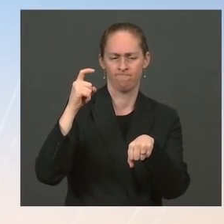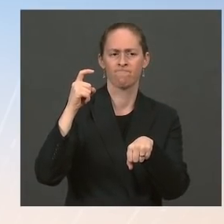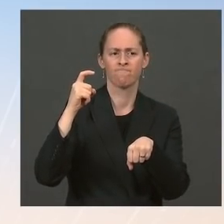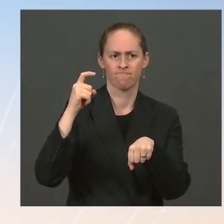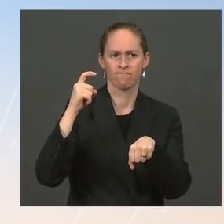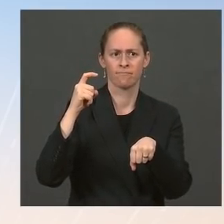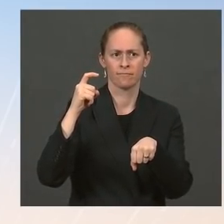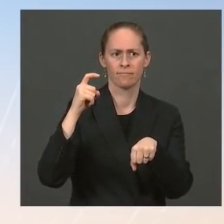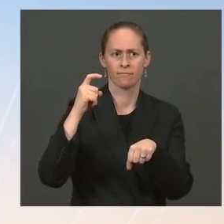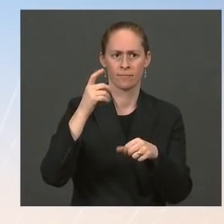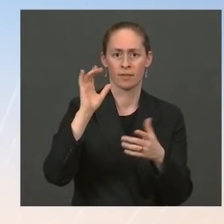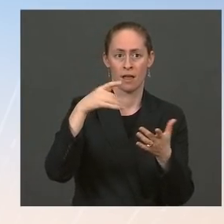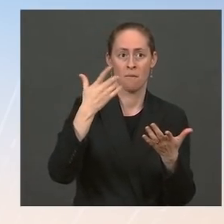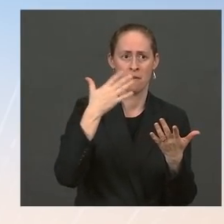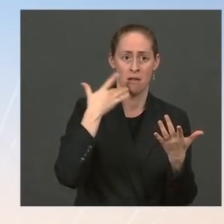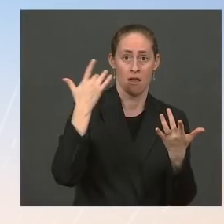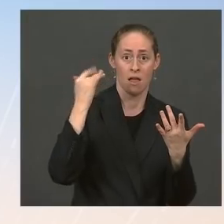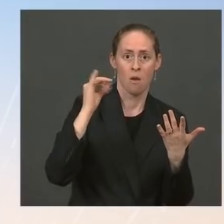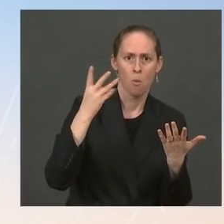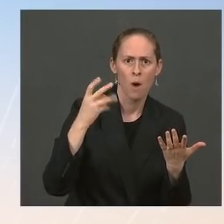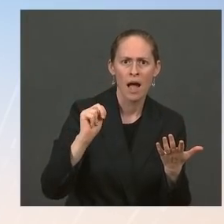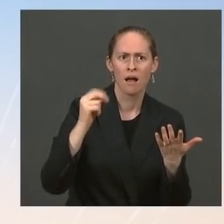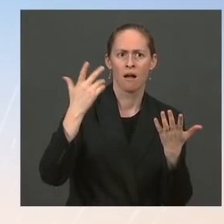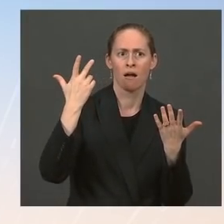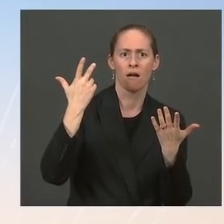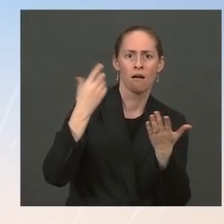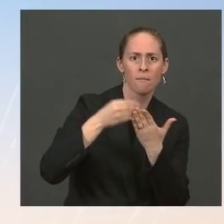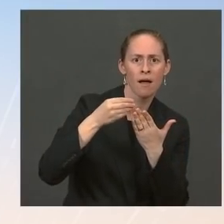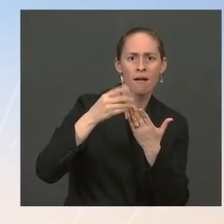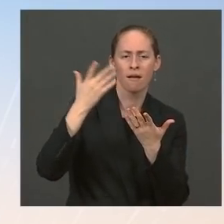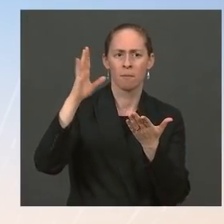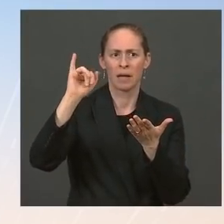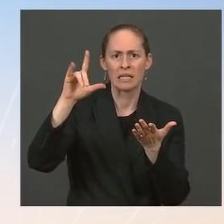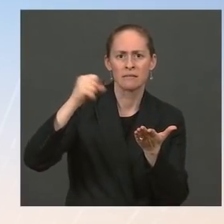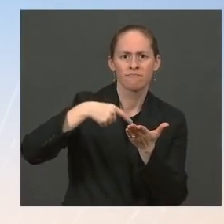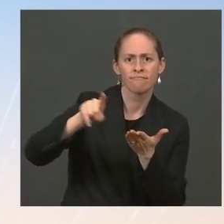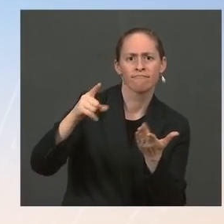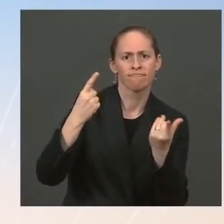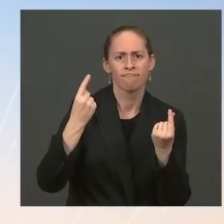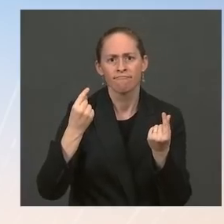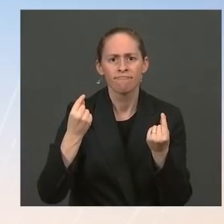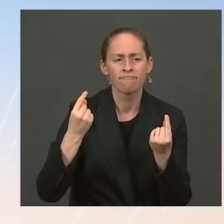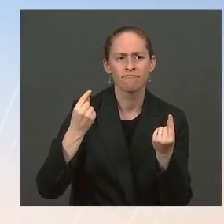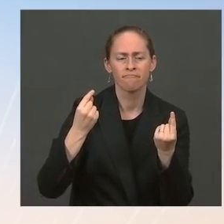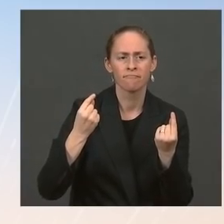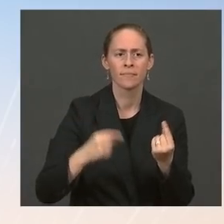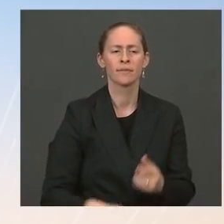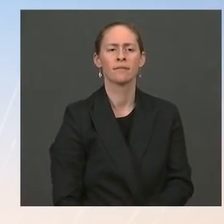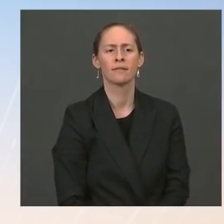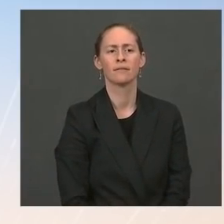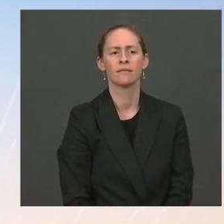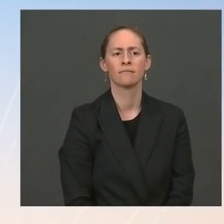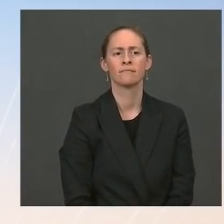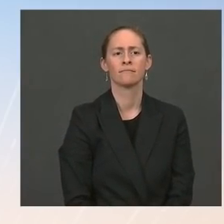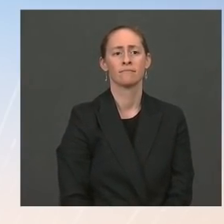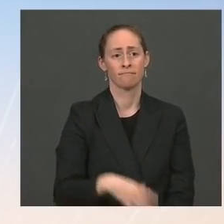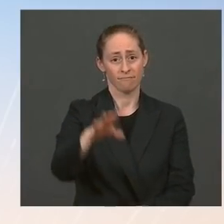about whether we could pay our bills at that point. You know, our view is that it has been done 81 times, if I'm getting my math correctly,